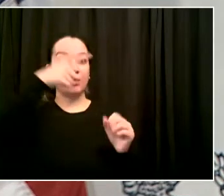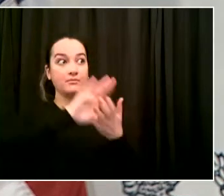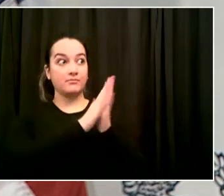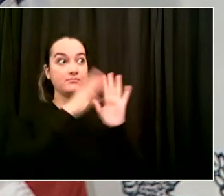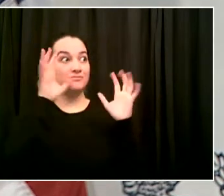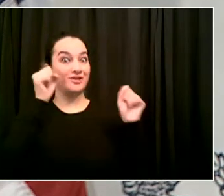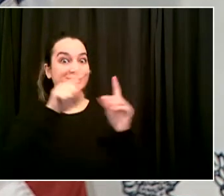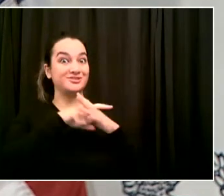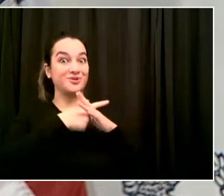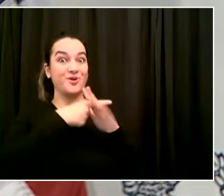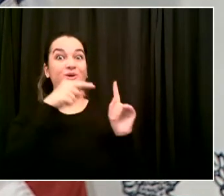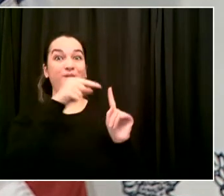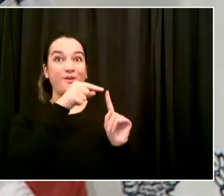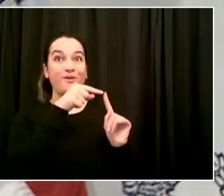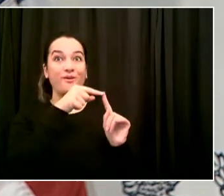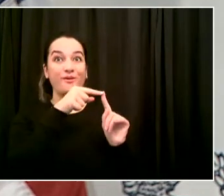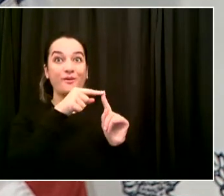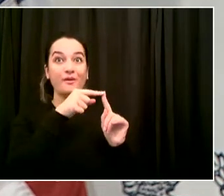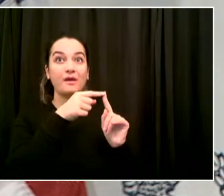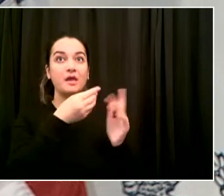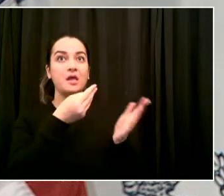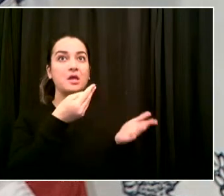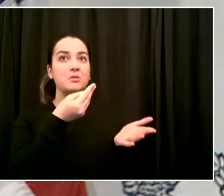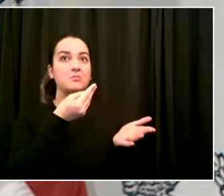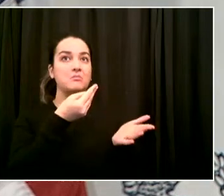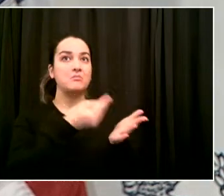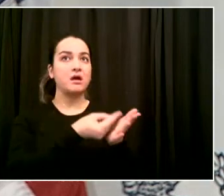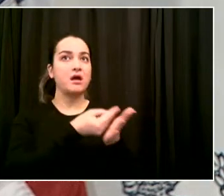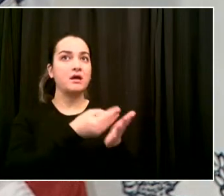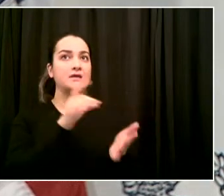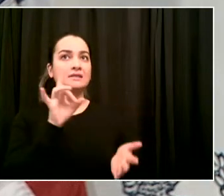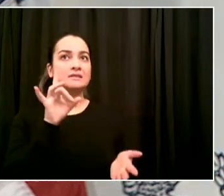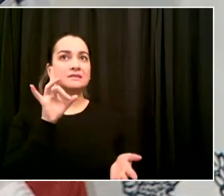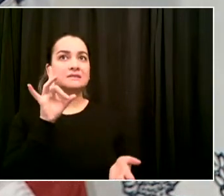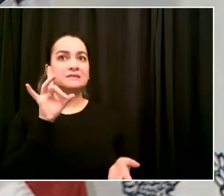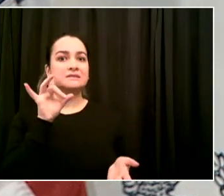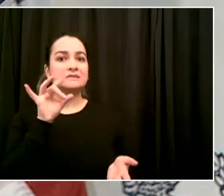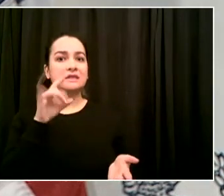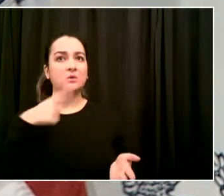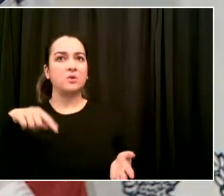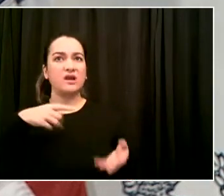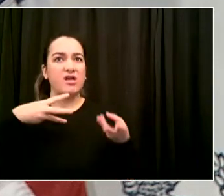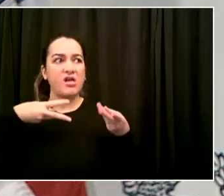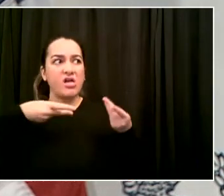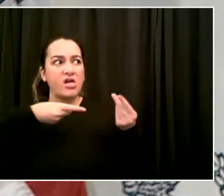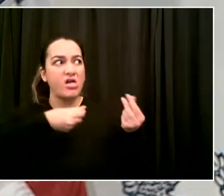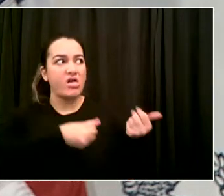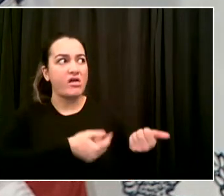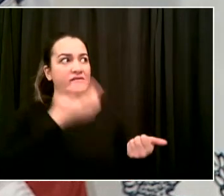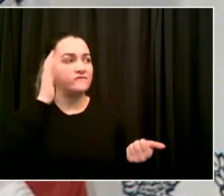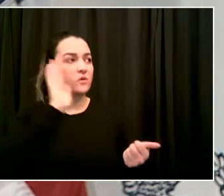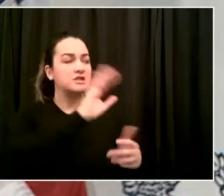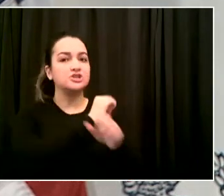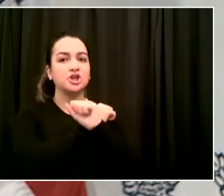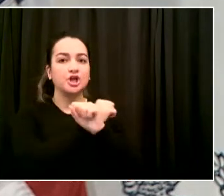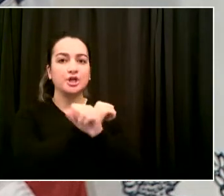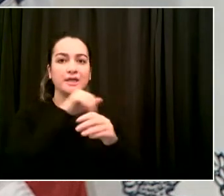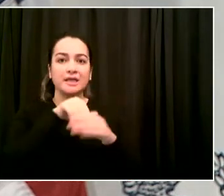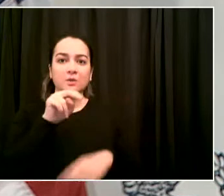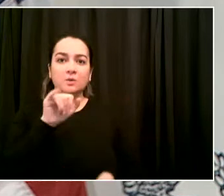PUBLIC MONEY SPENT FOR TRUMP TOWER AND INSPECTORS FOR